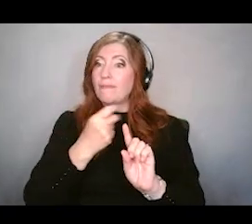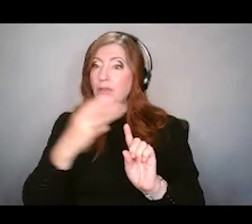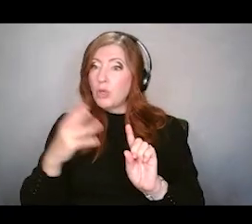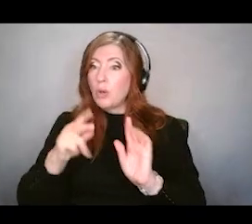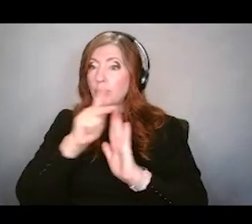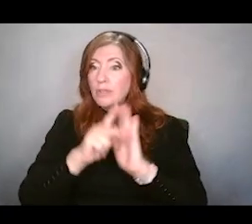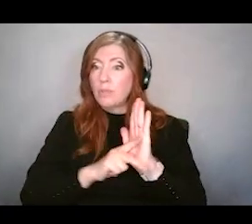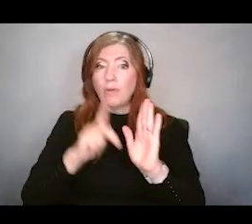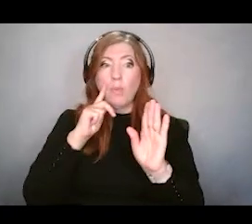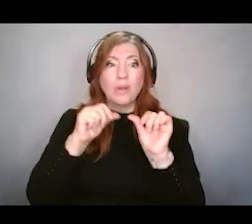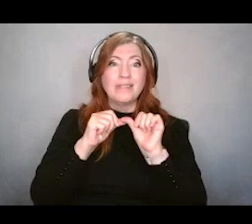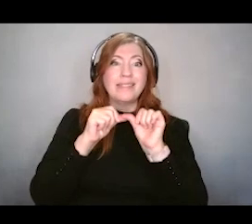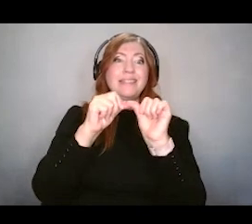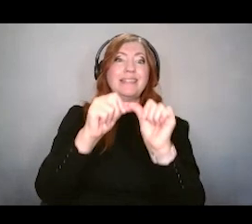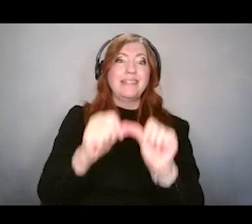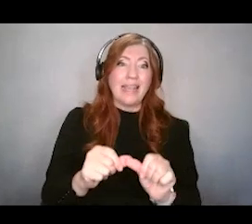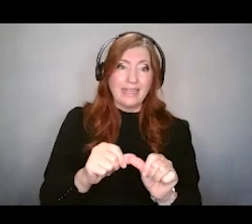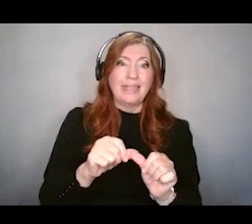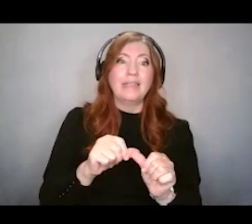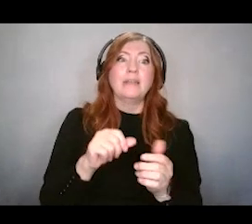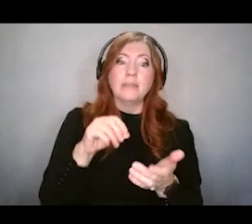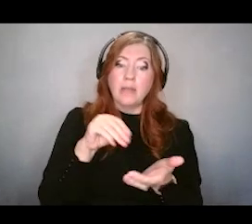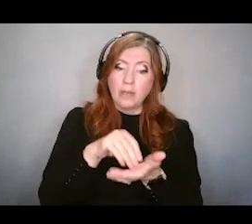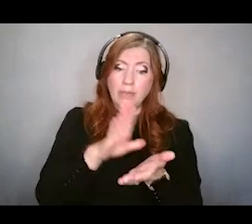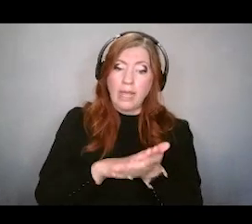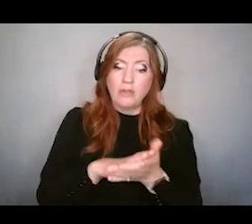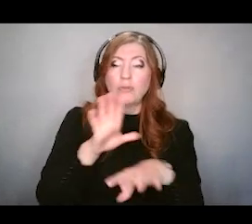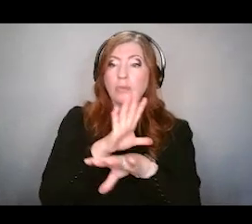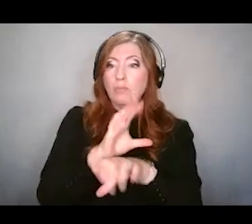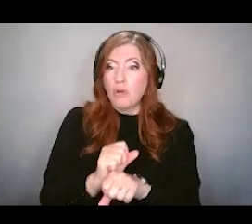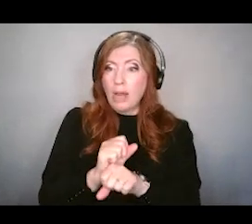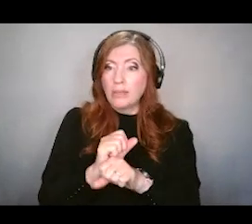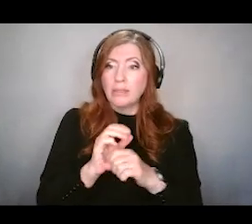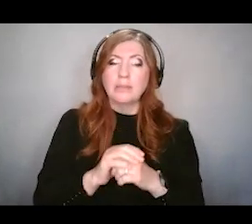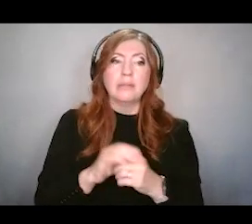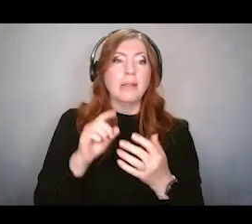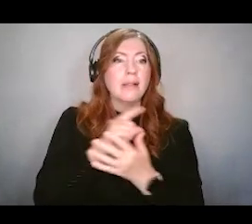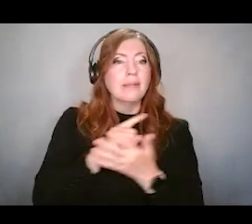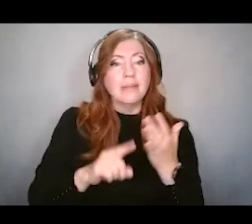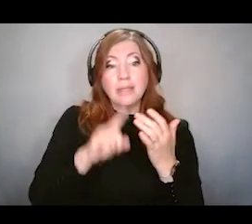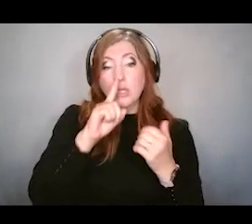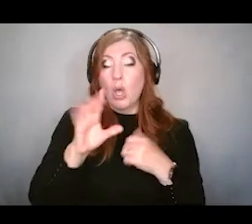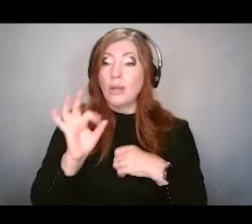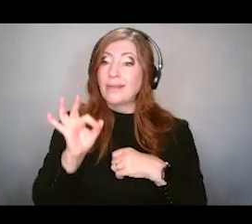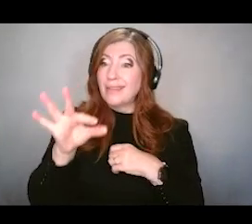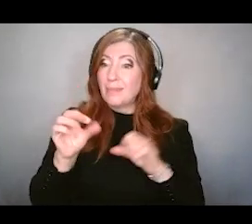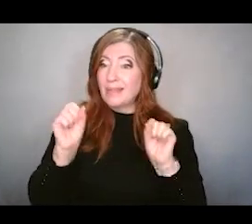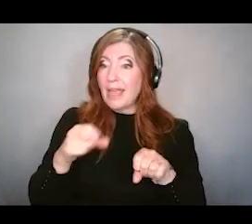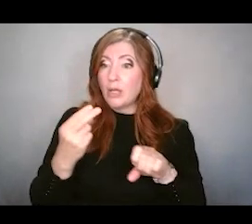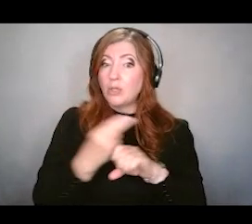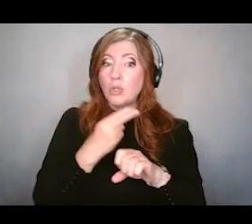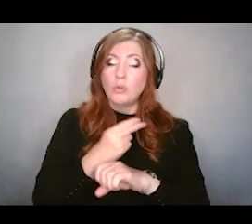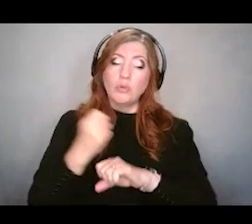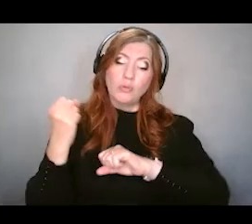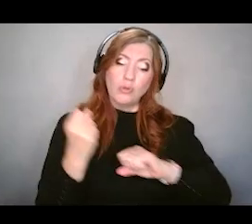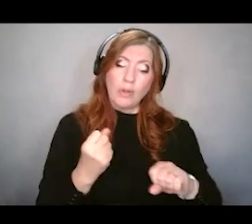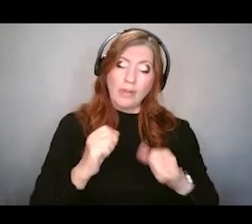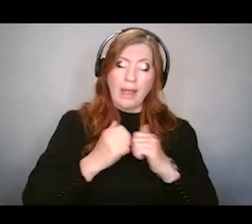practices. These are practical tips you can use to strengthen how your project collects,